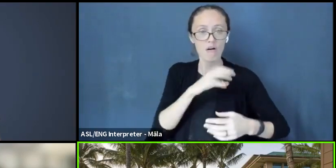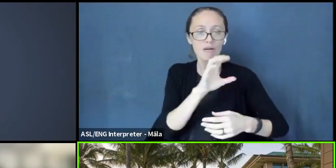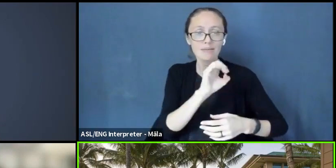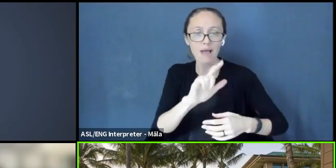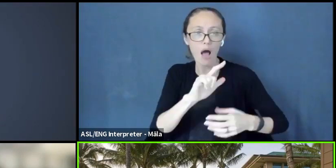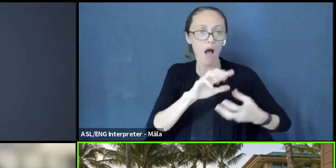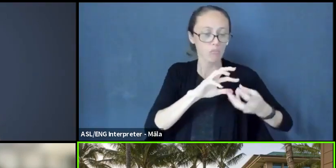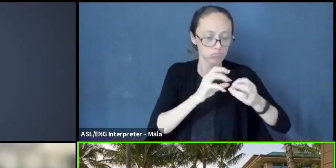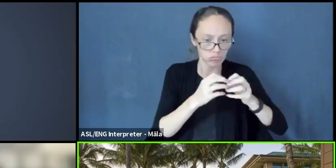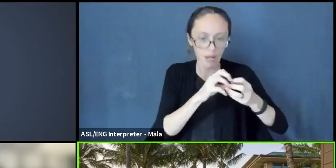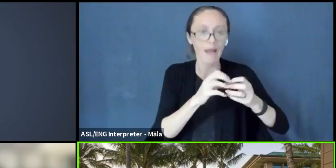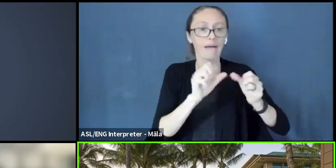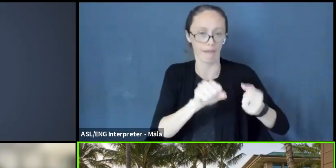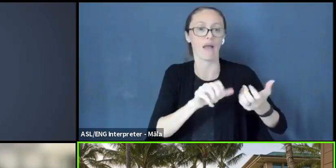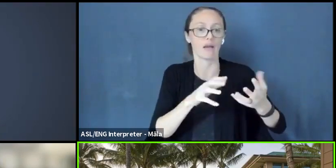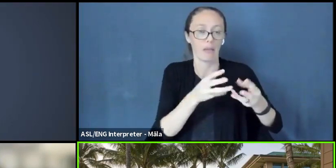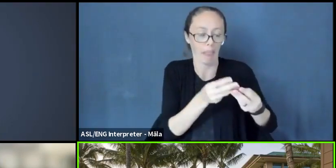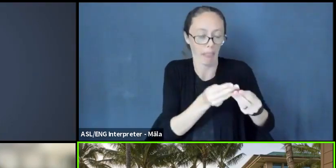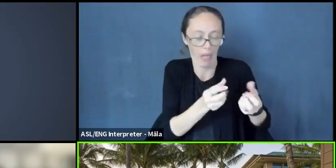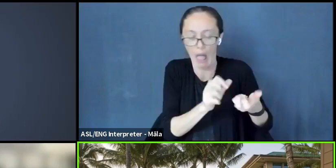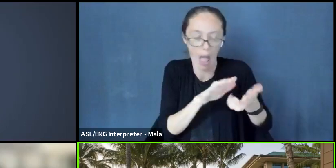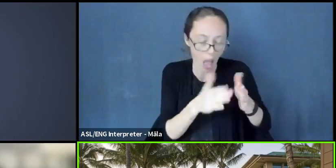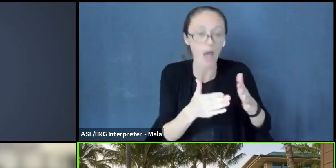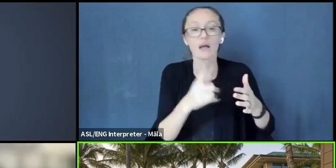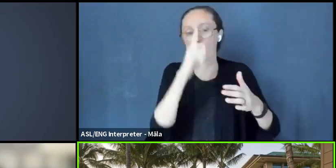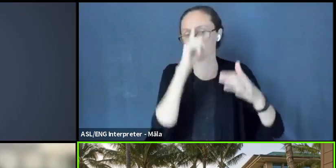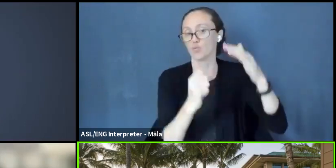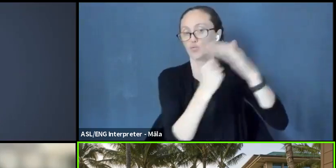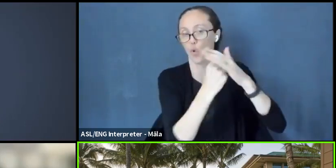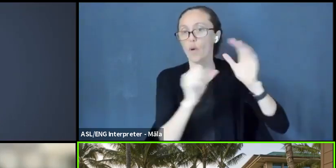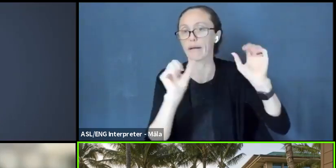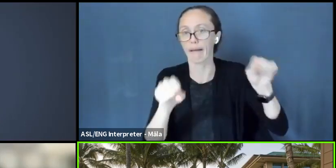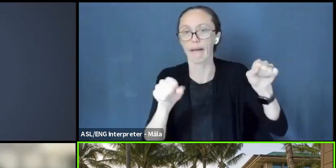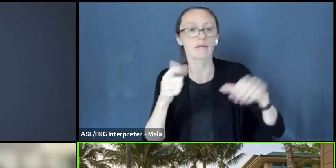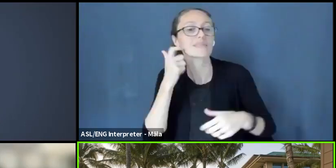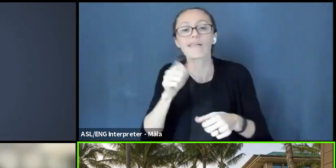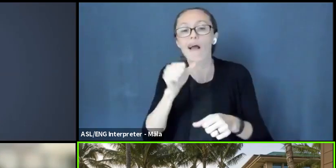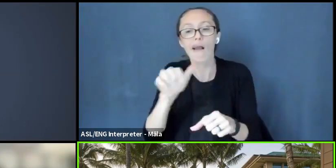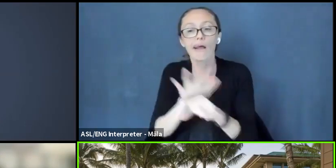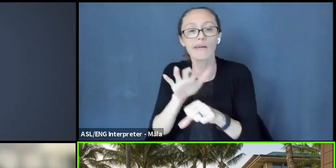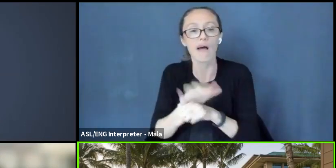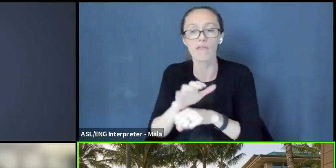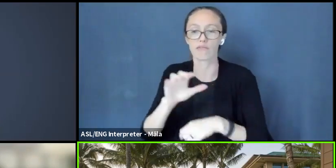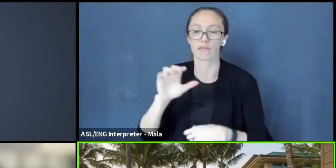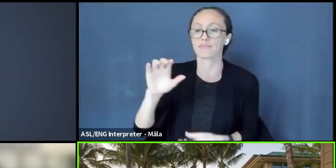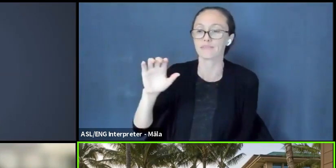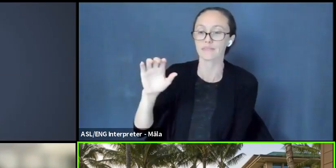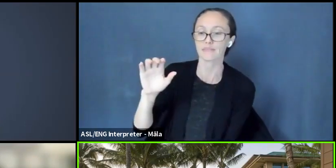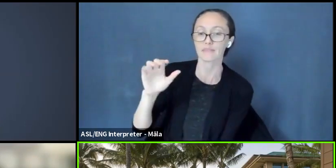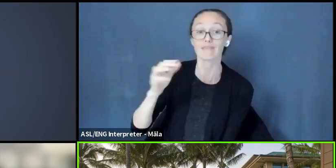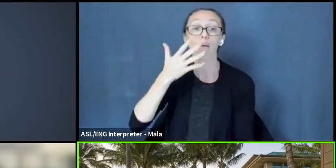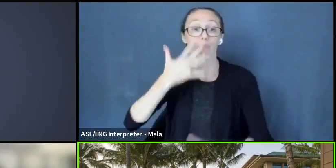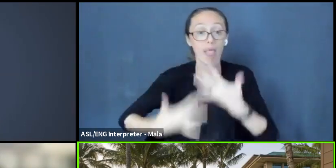And they will get strokes because the brain will not have enough blood flow to that carries